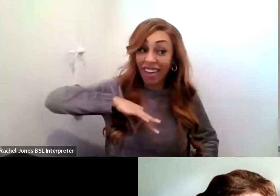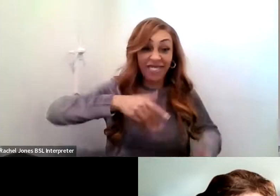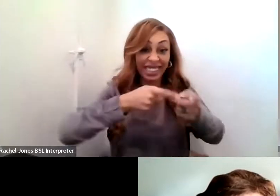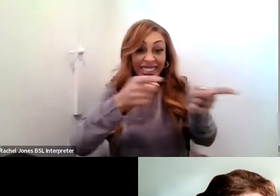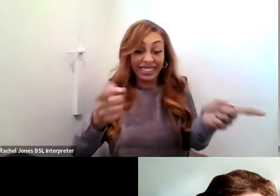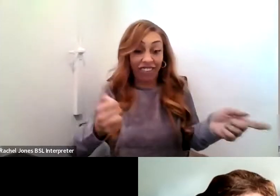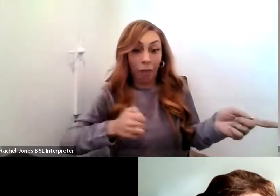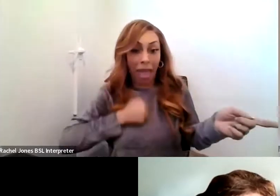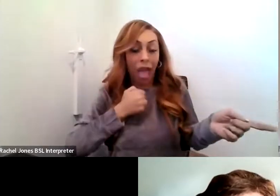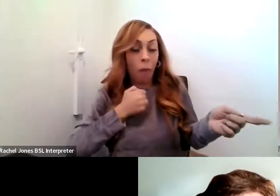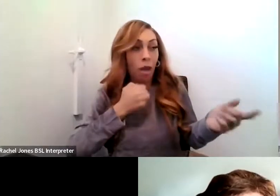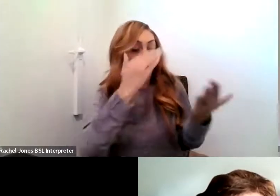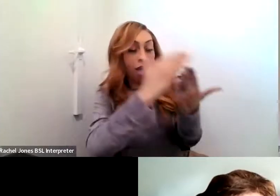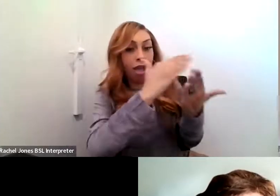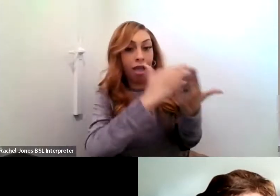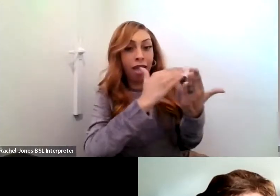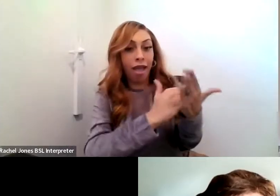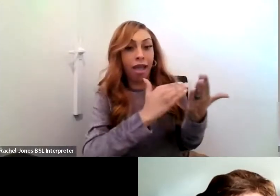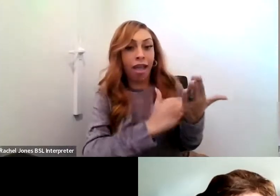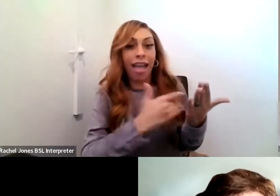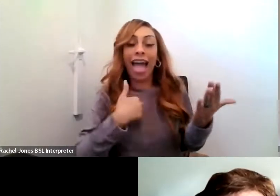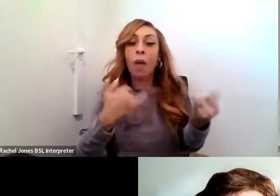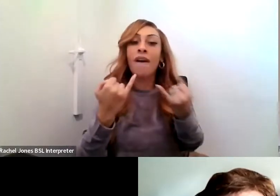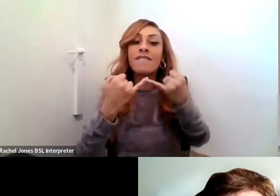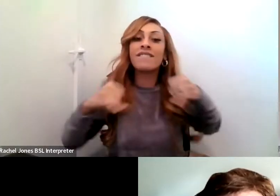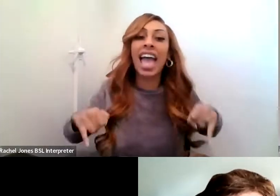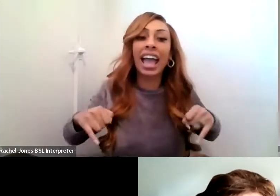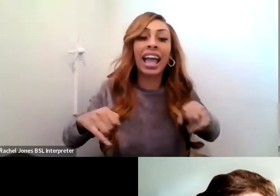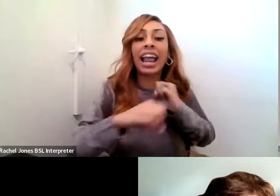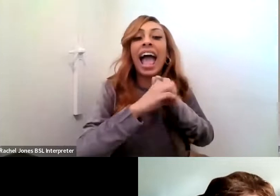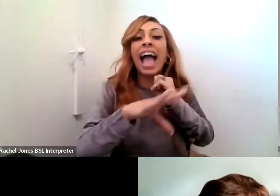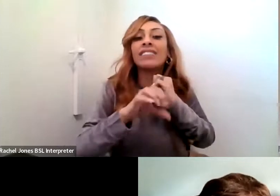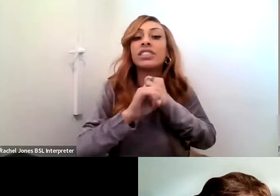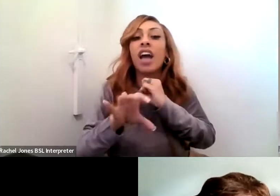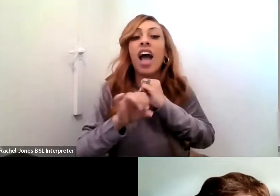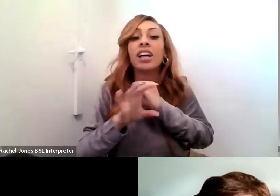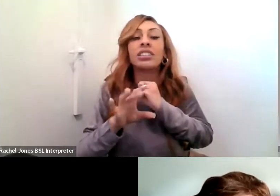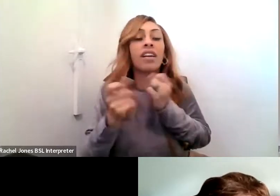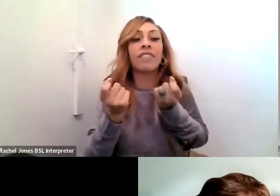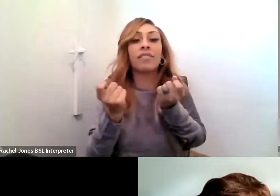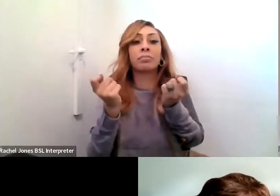And I think your sort of failure of advertising them has led to a misunderstanding of their creative role.